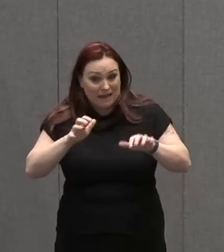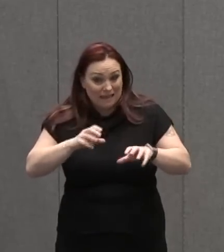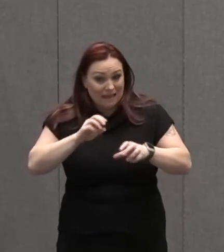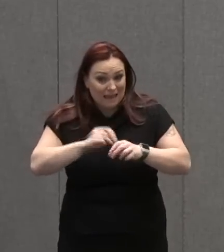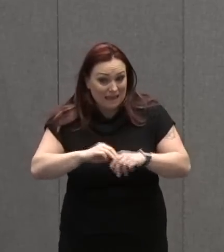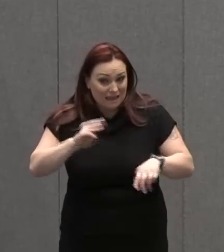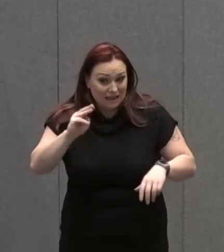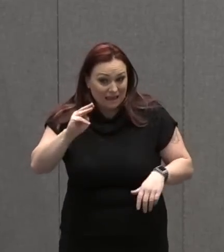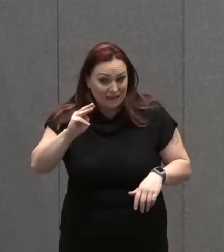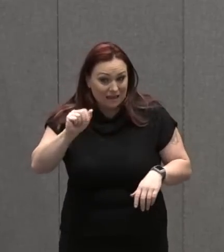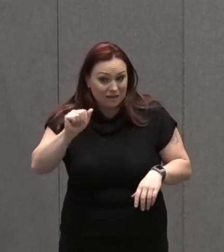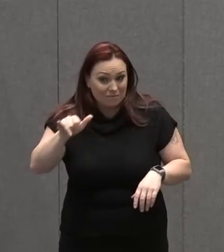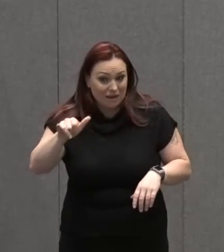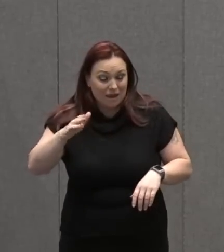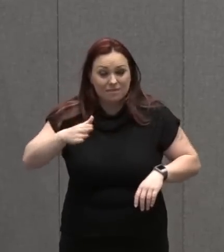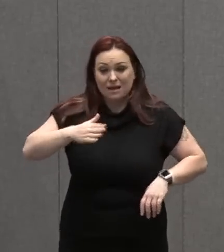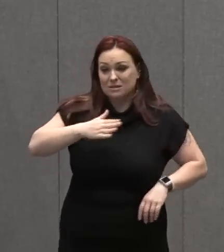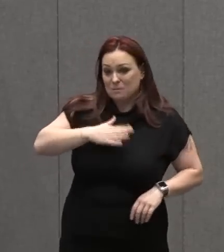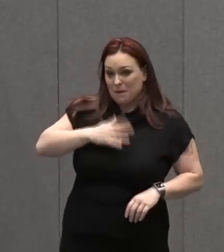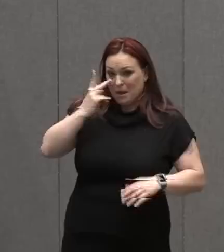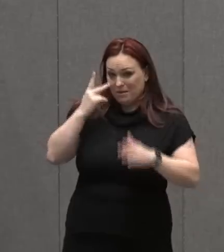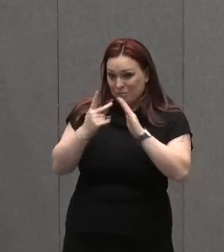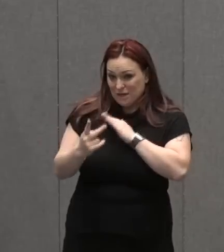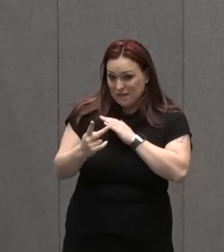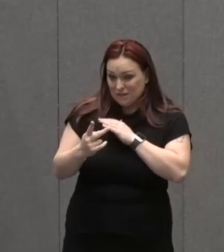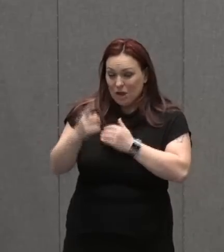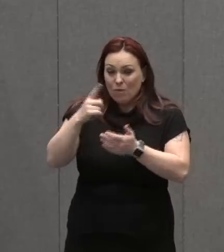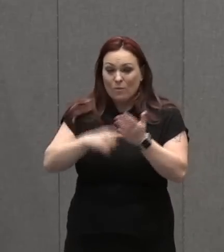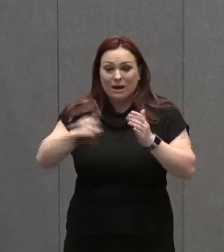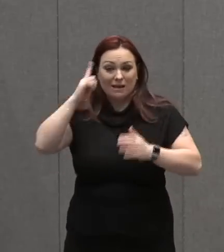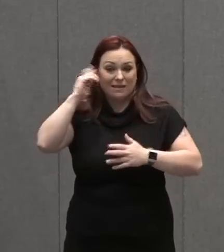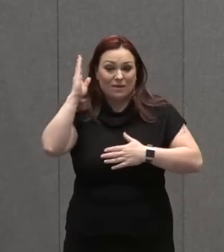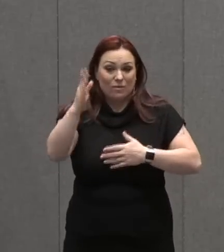That's my prediction, what I think will happen next month in May.